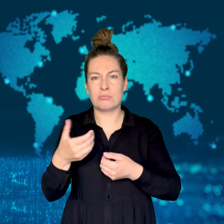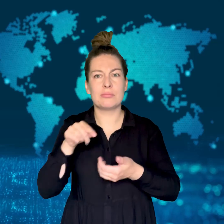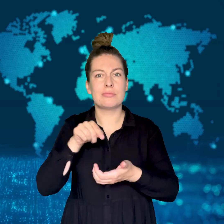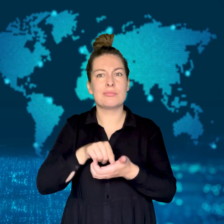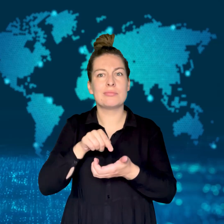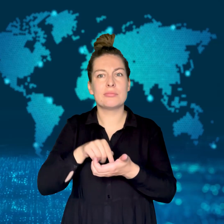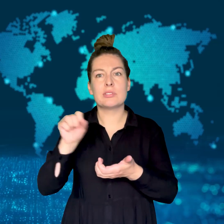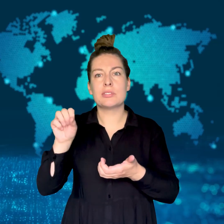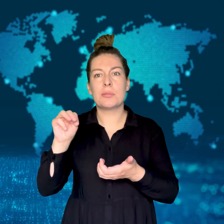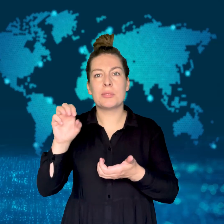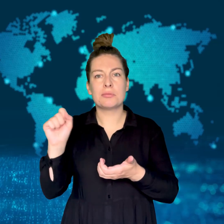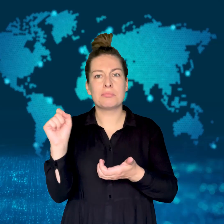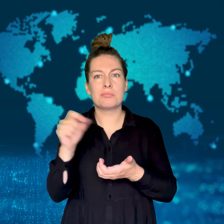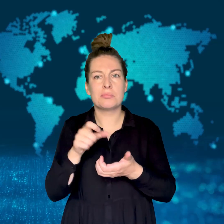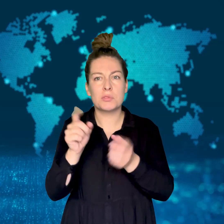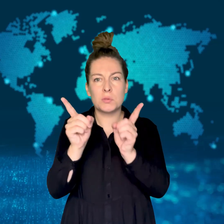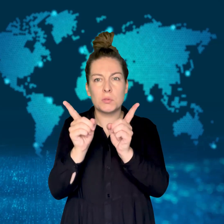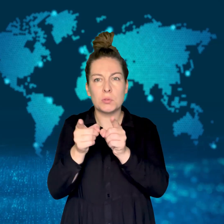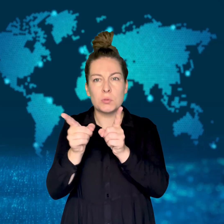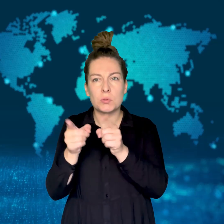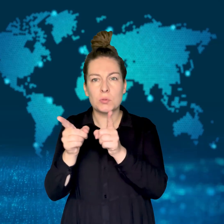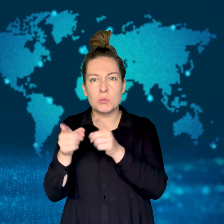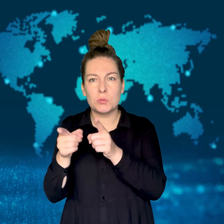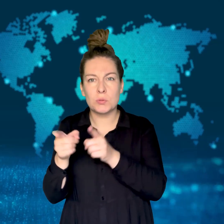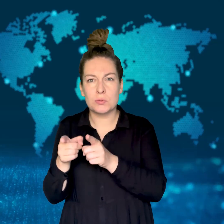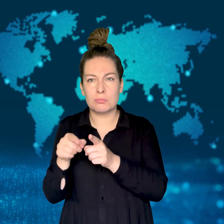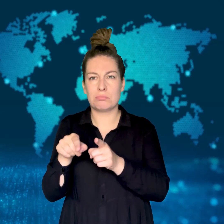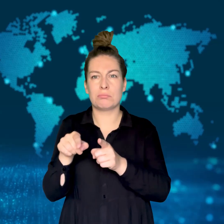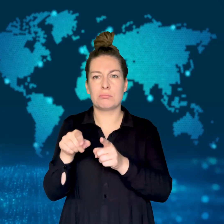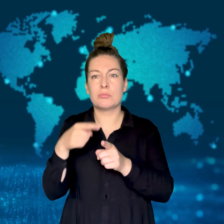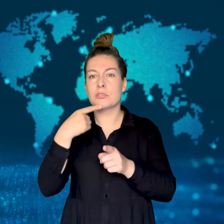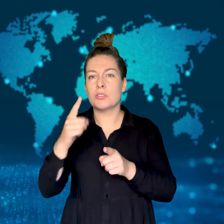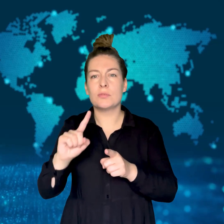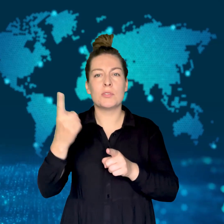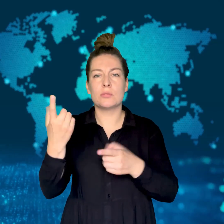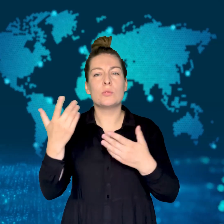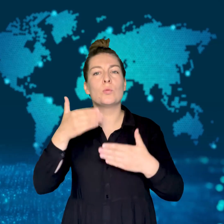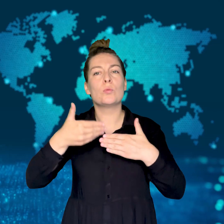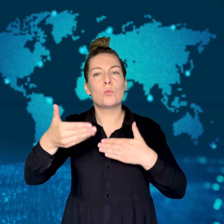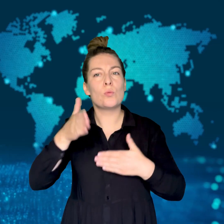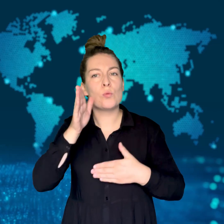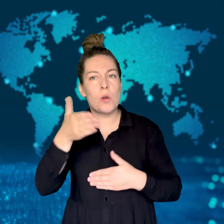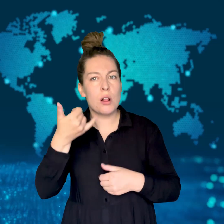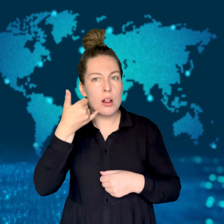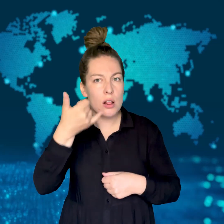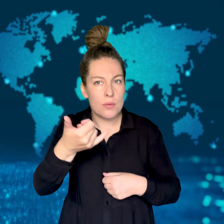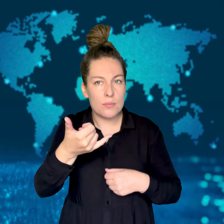One saying he would call her back,